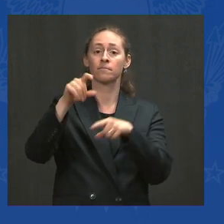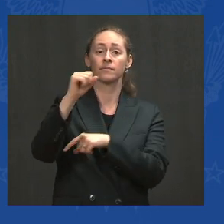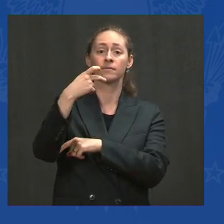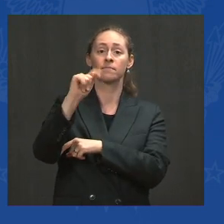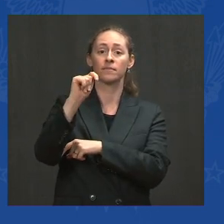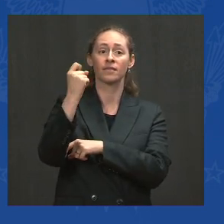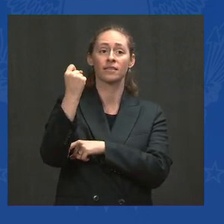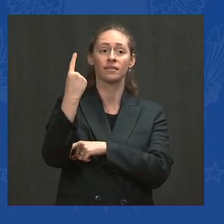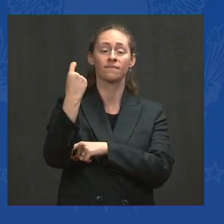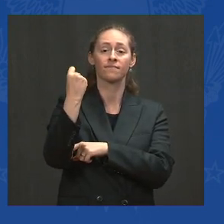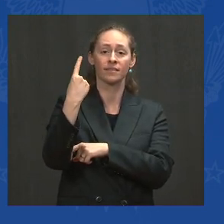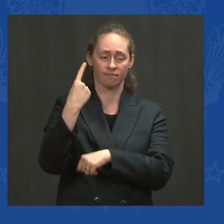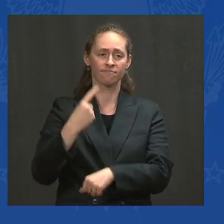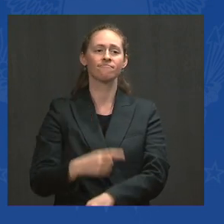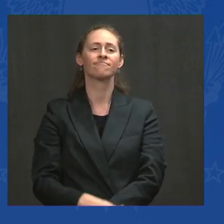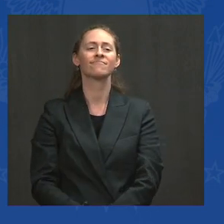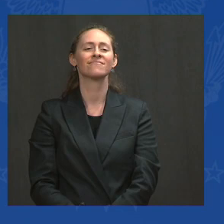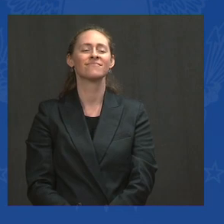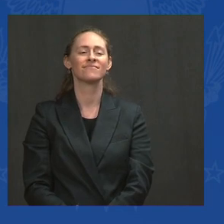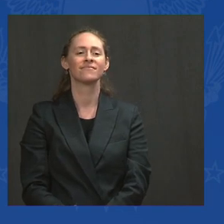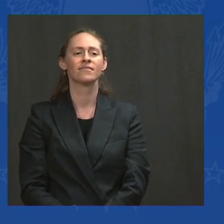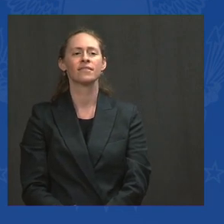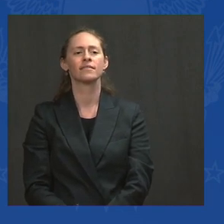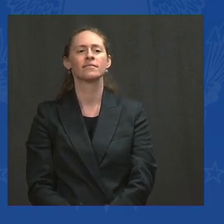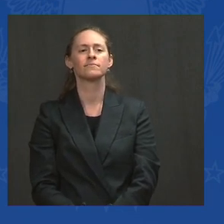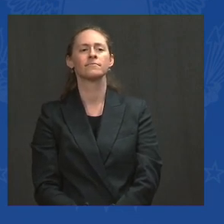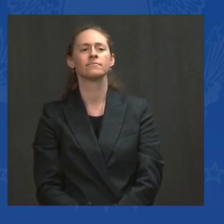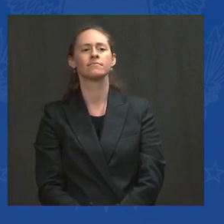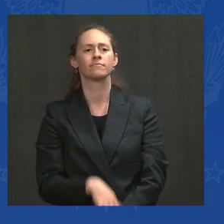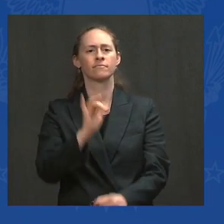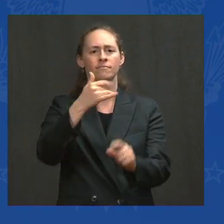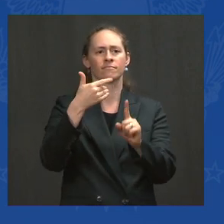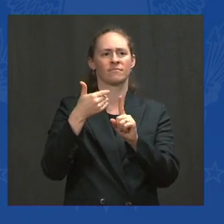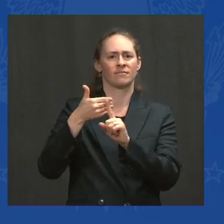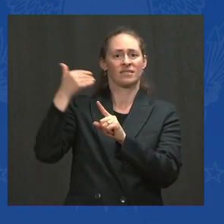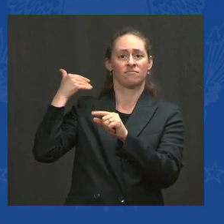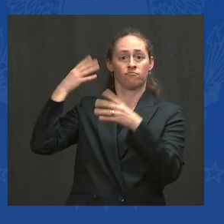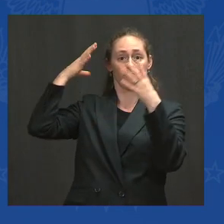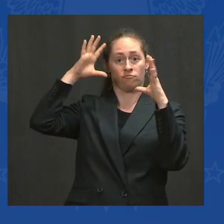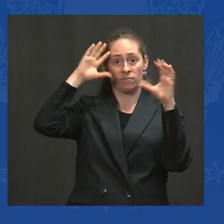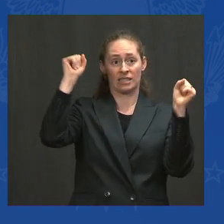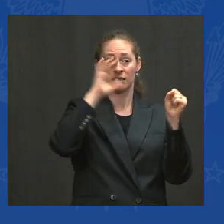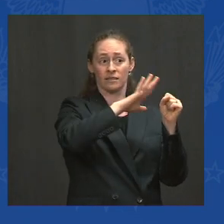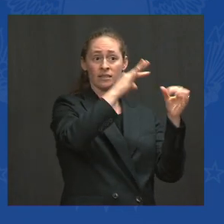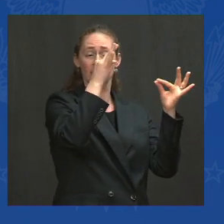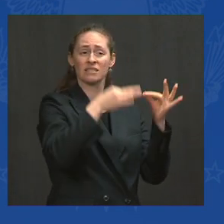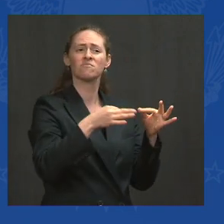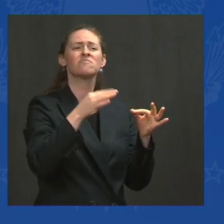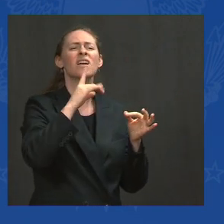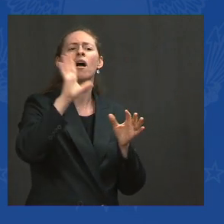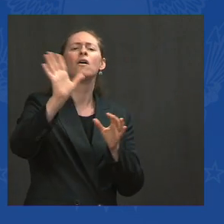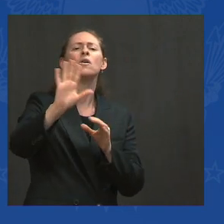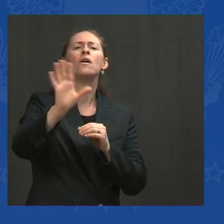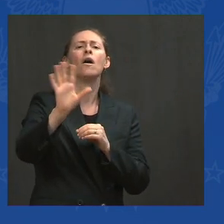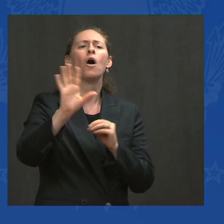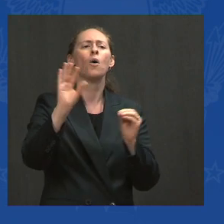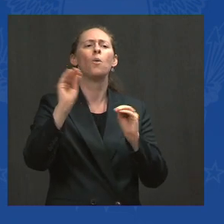was over, last -- our administration -- no nation has ever unified Afghanistan.